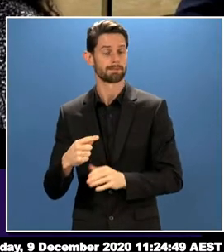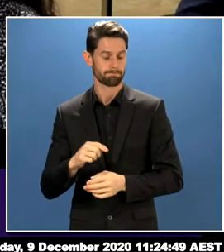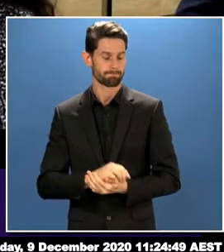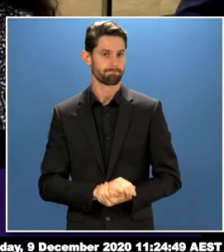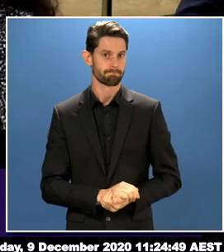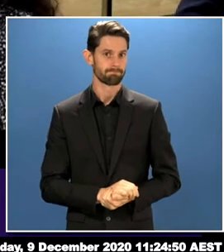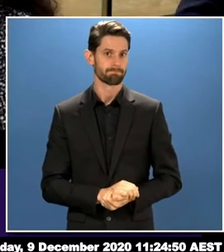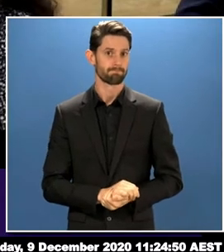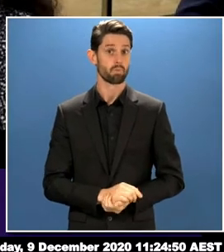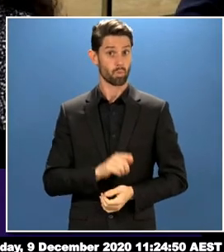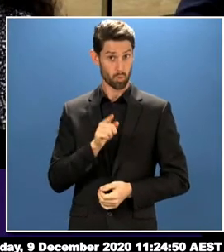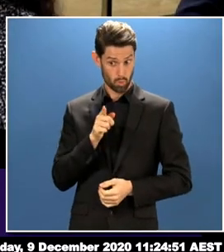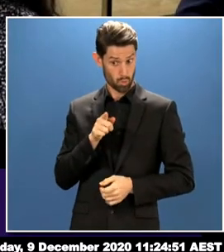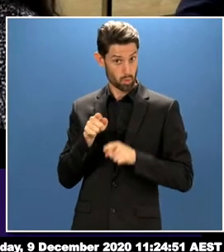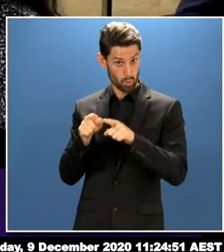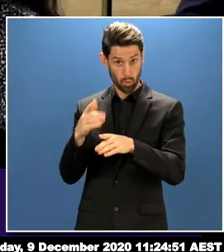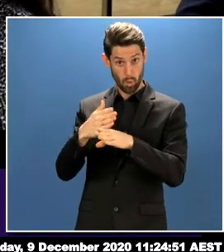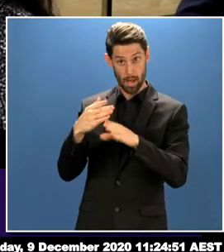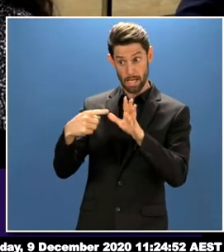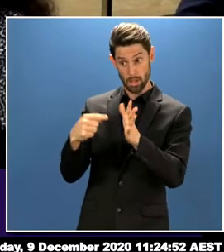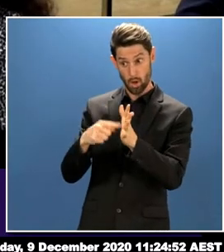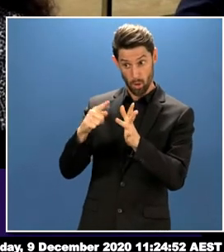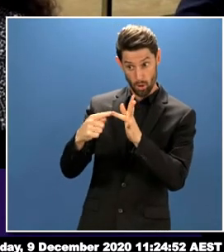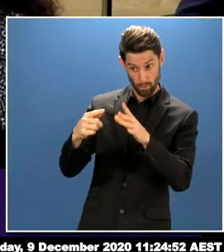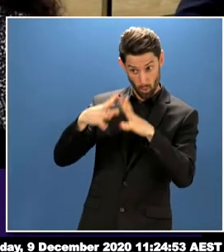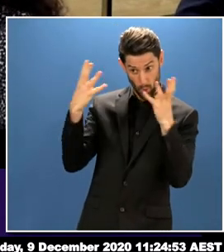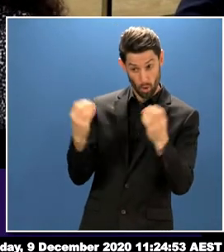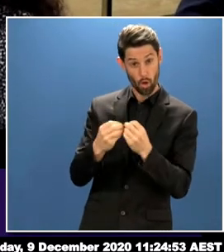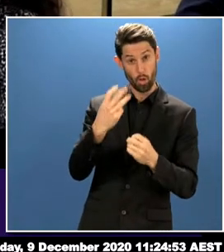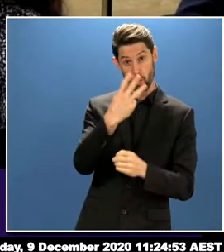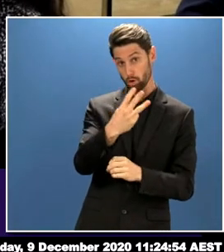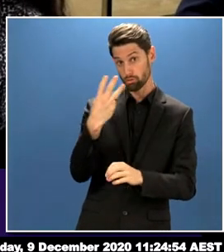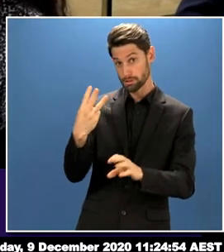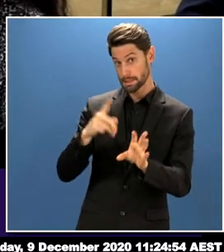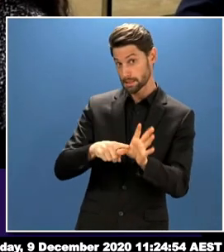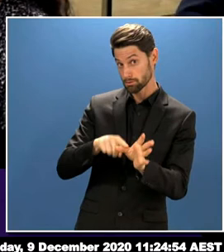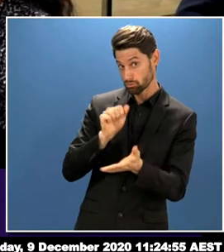You have worked at the ATO, Mr Pini, haven't you, for 33 years? That's correct.